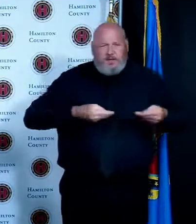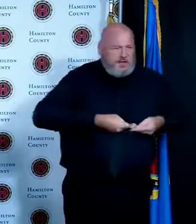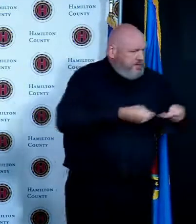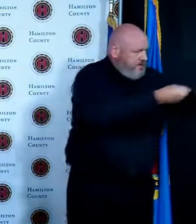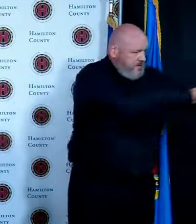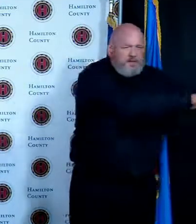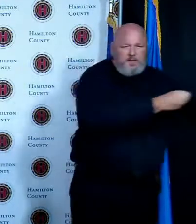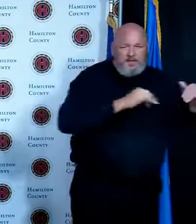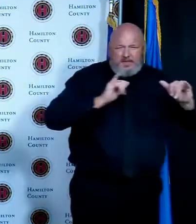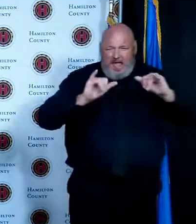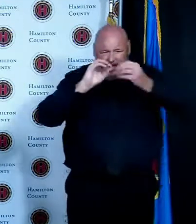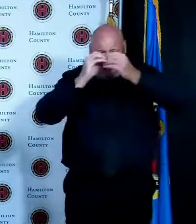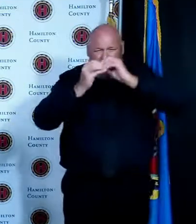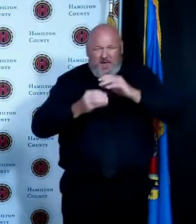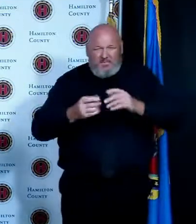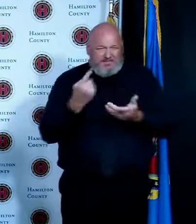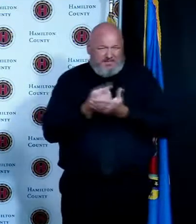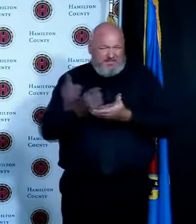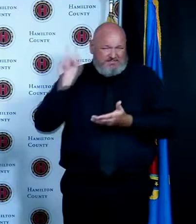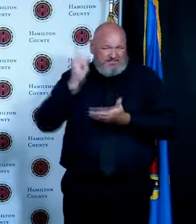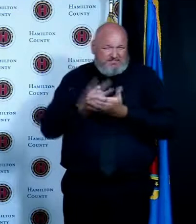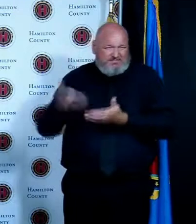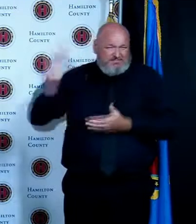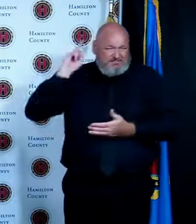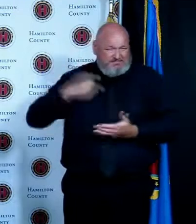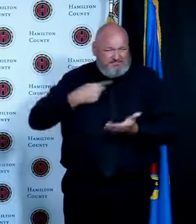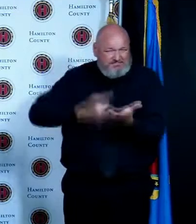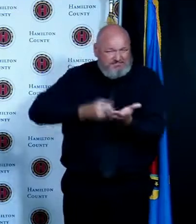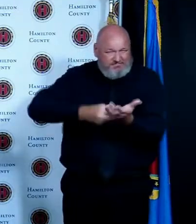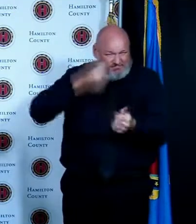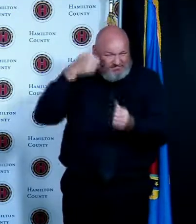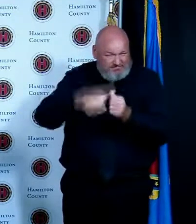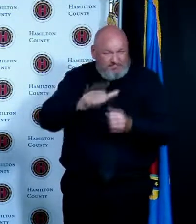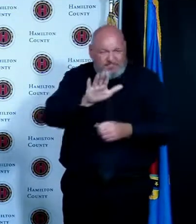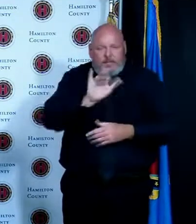so on the next slide there you can see in hamilton county